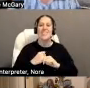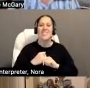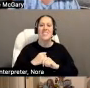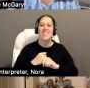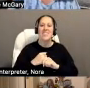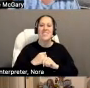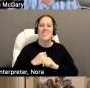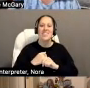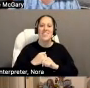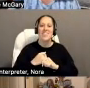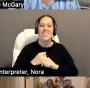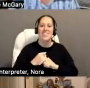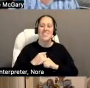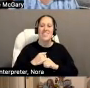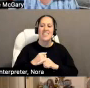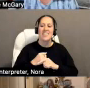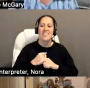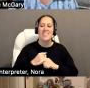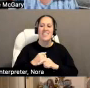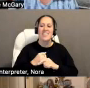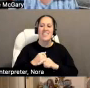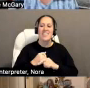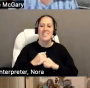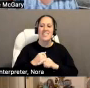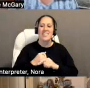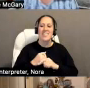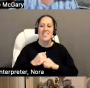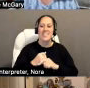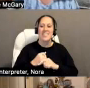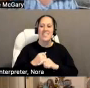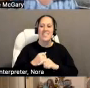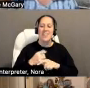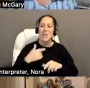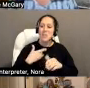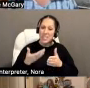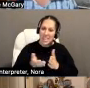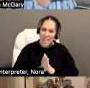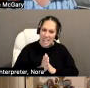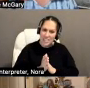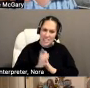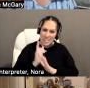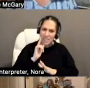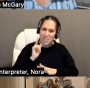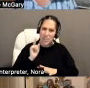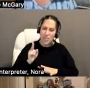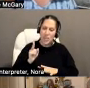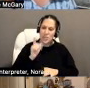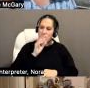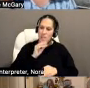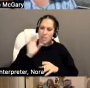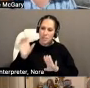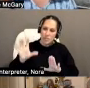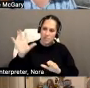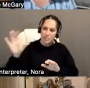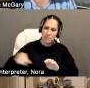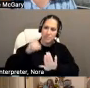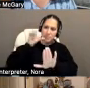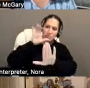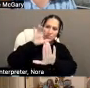Yeah. Oh goodness. I was gonna ask you whether you superimposed this picture on top of snow, or whether you are actually out there.